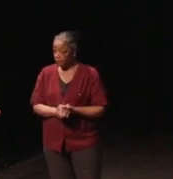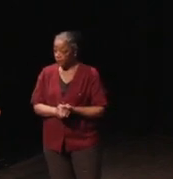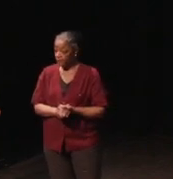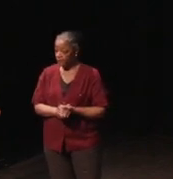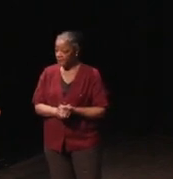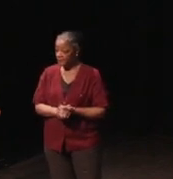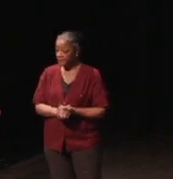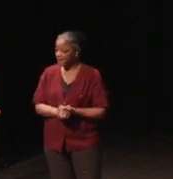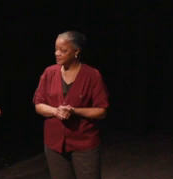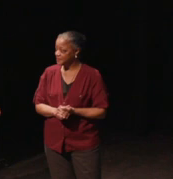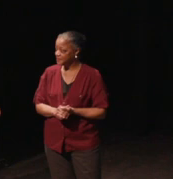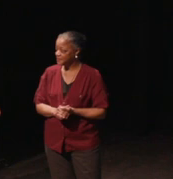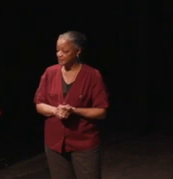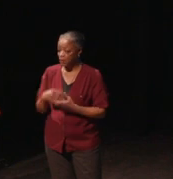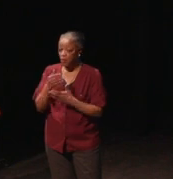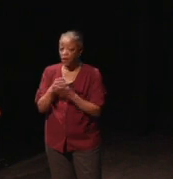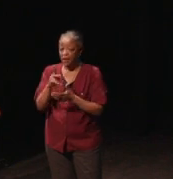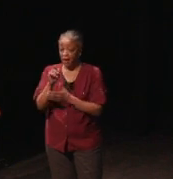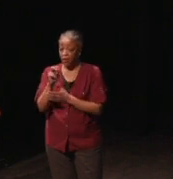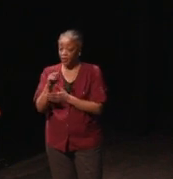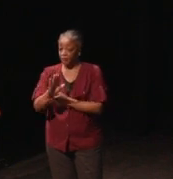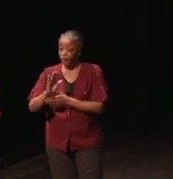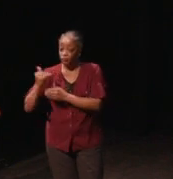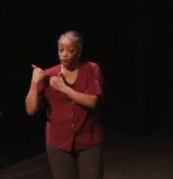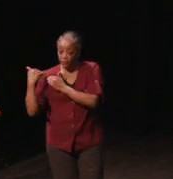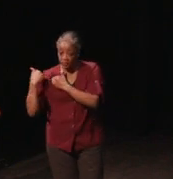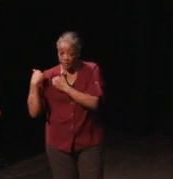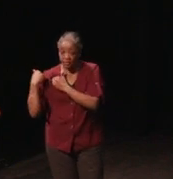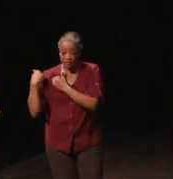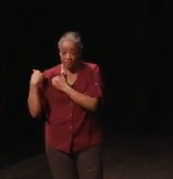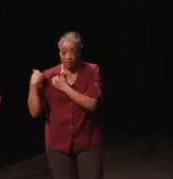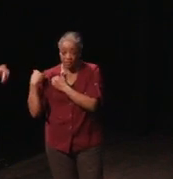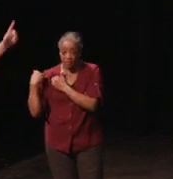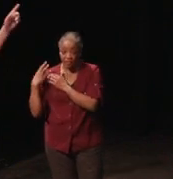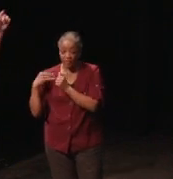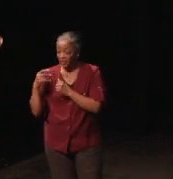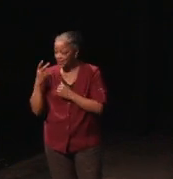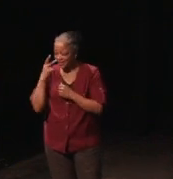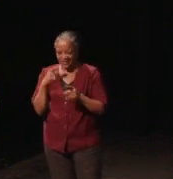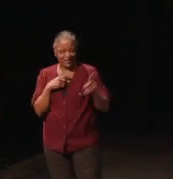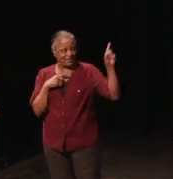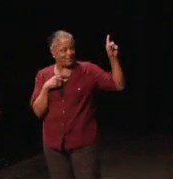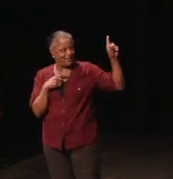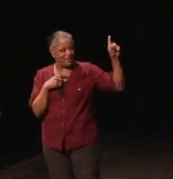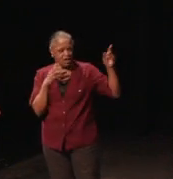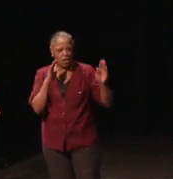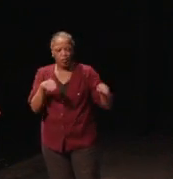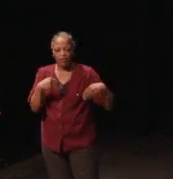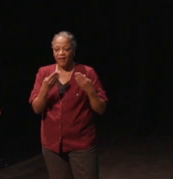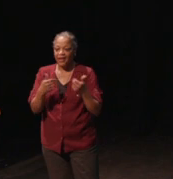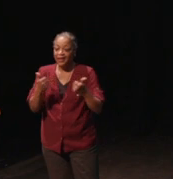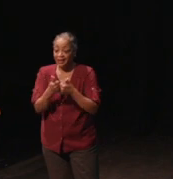As part of Karen's responsibilities, you can see here talking about providing game feedback,